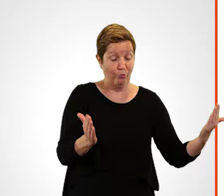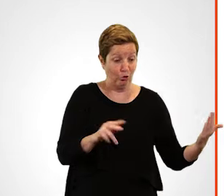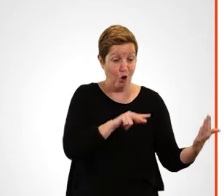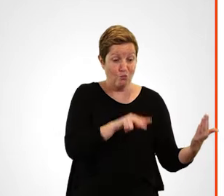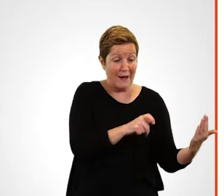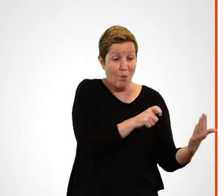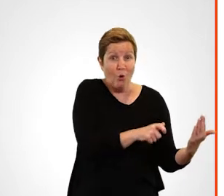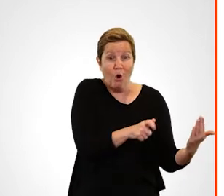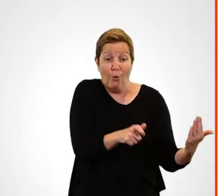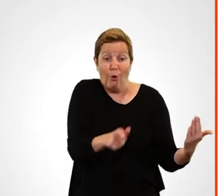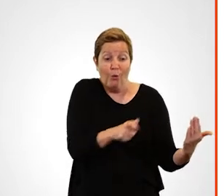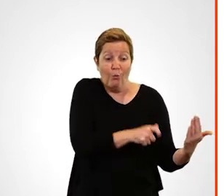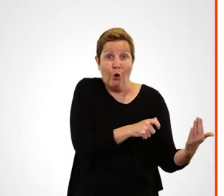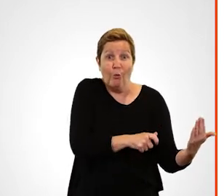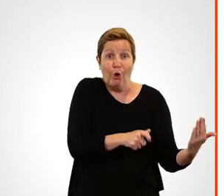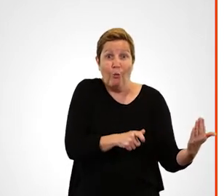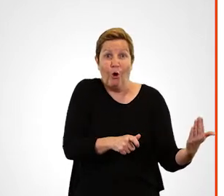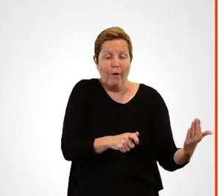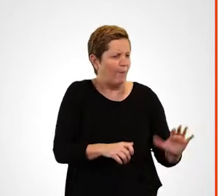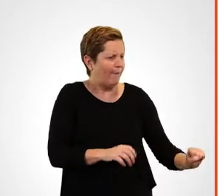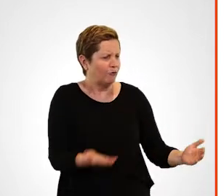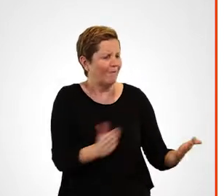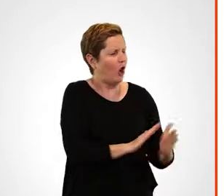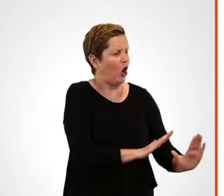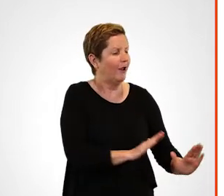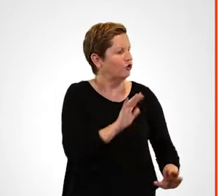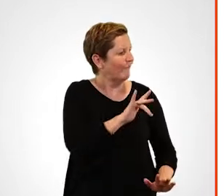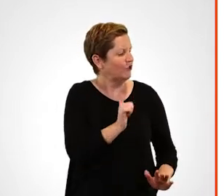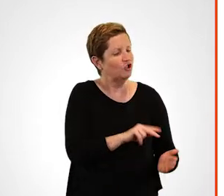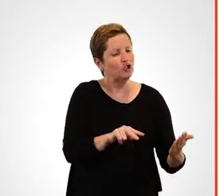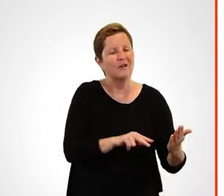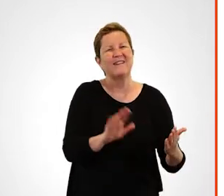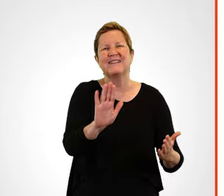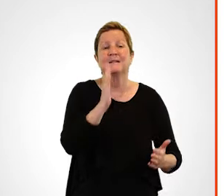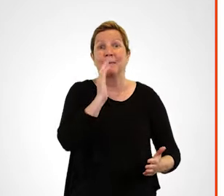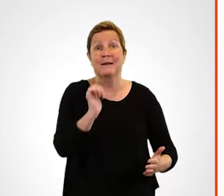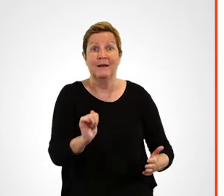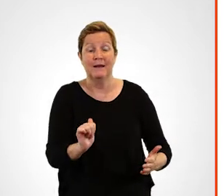Please don't try to make sure you've finished every word on the page before the child turns the page.